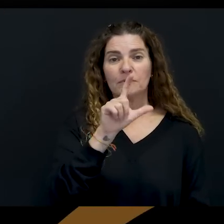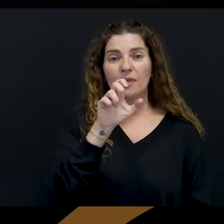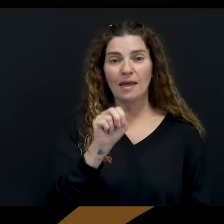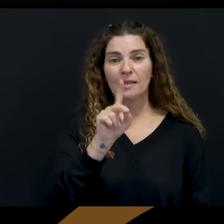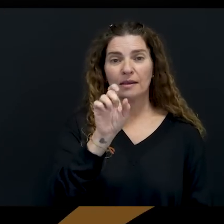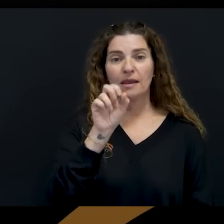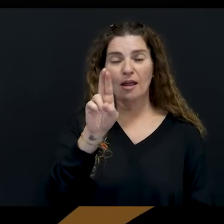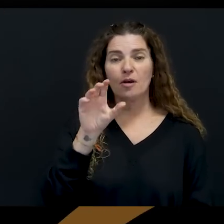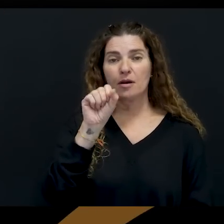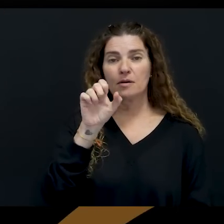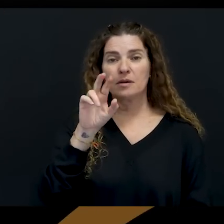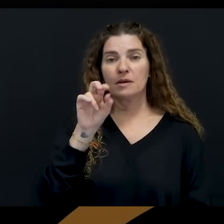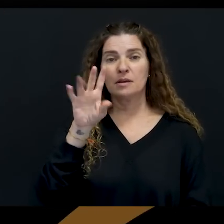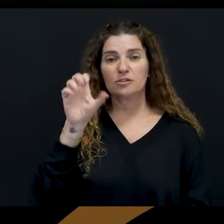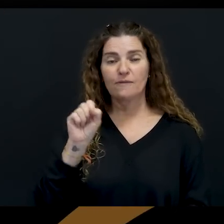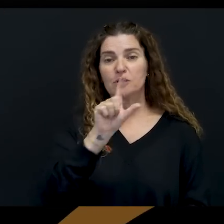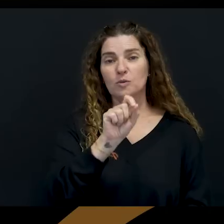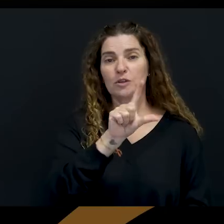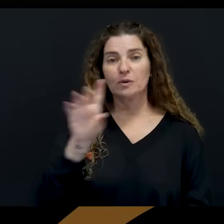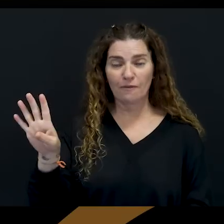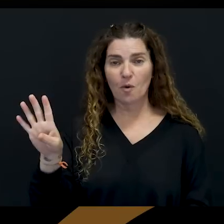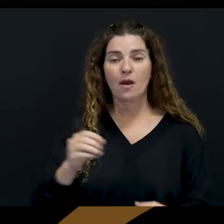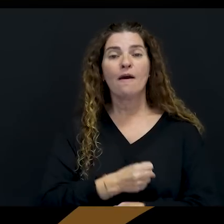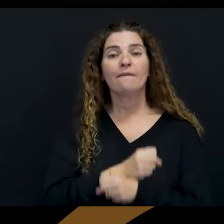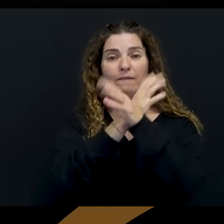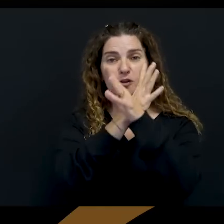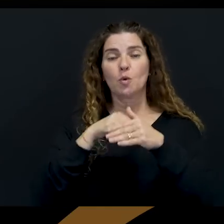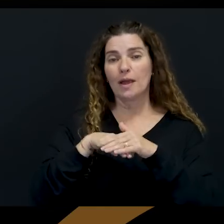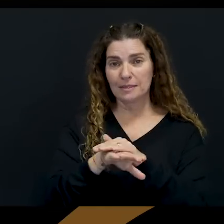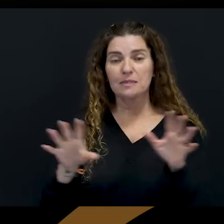2024 Virtual Accessibility Symposium and Awards.